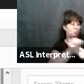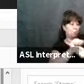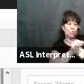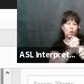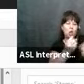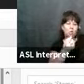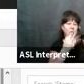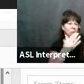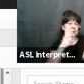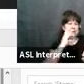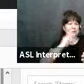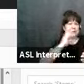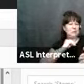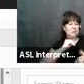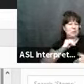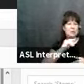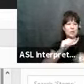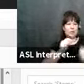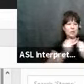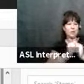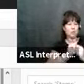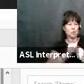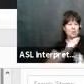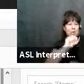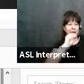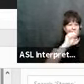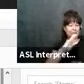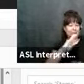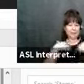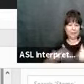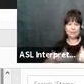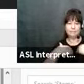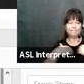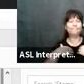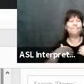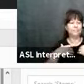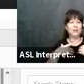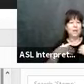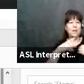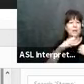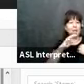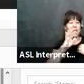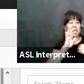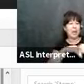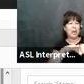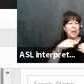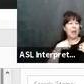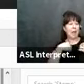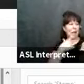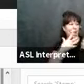similar to an infectious disease, like covid-19, not as transmissible. And I put into place